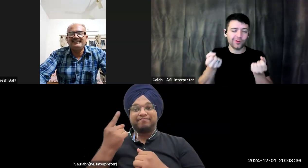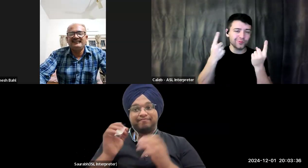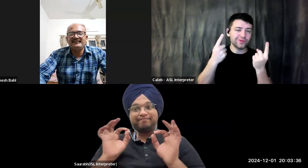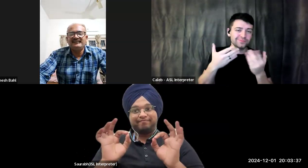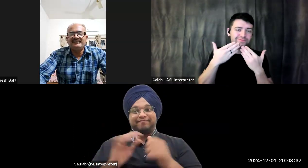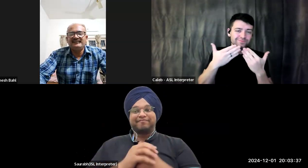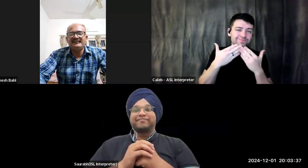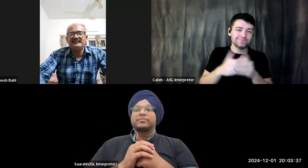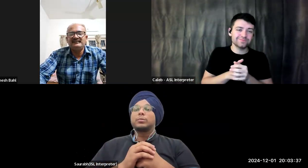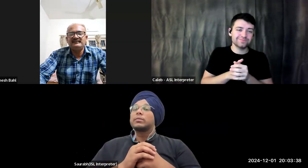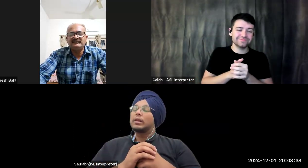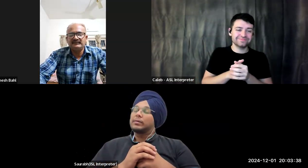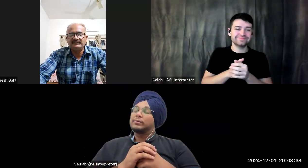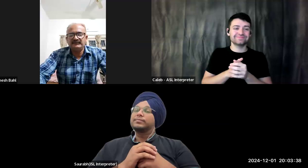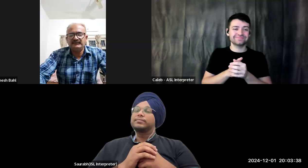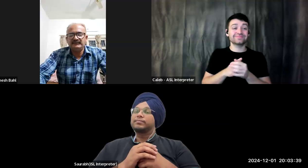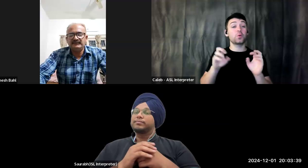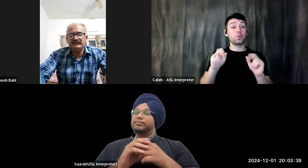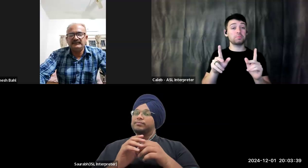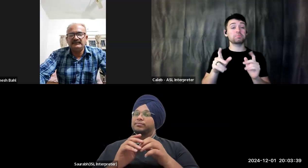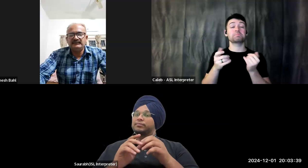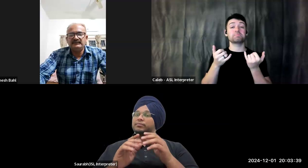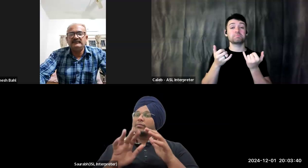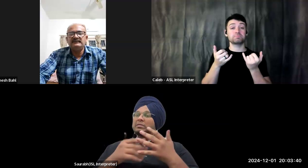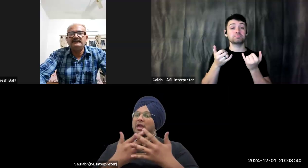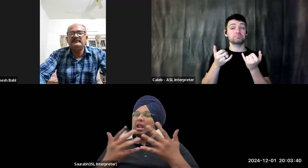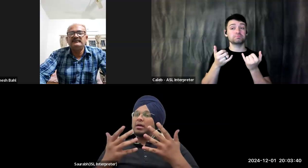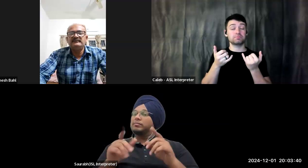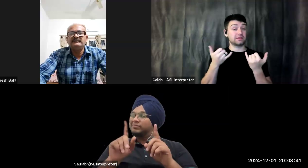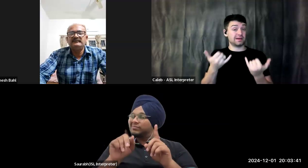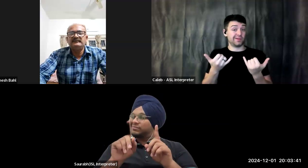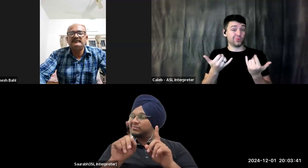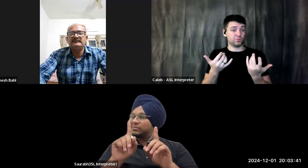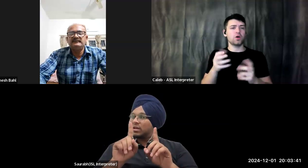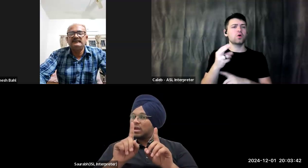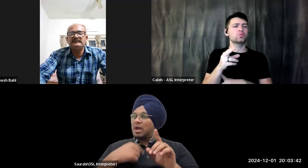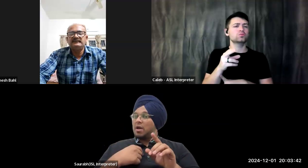[Geri speaking] All right. So is there any other ... oh one other thing i read